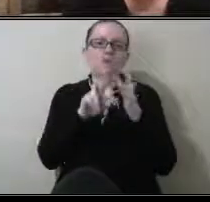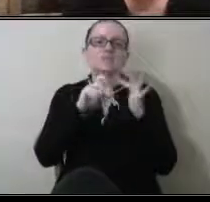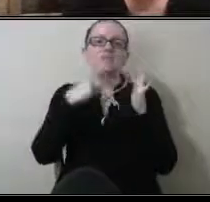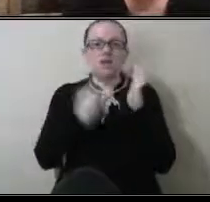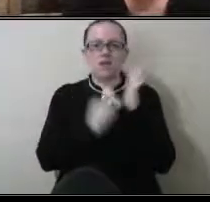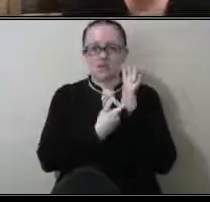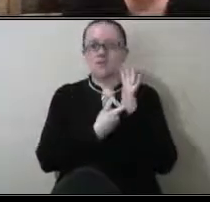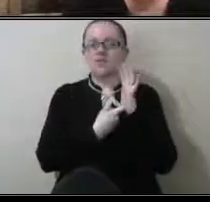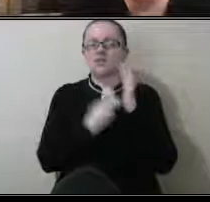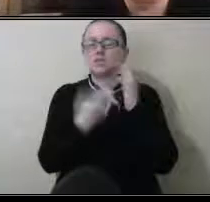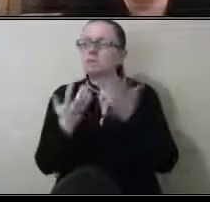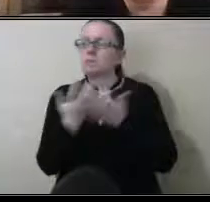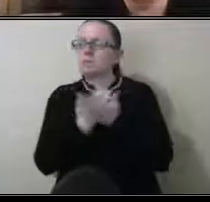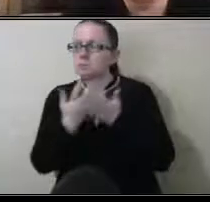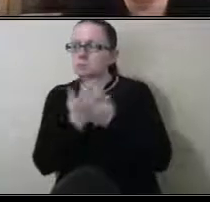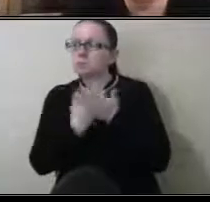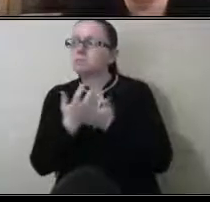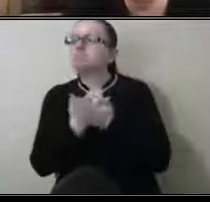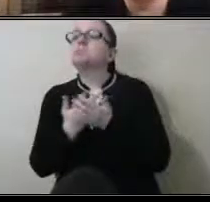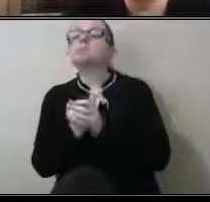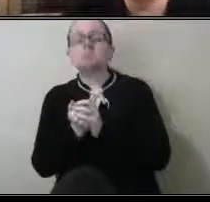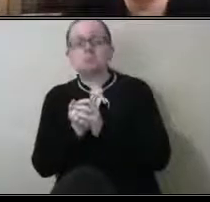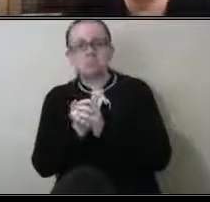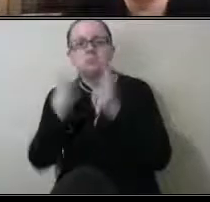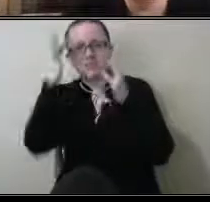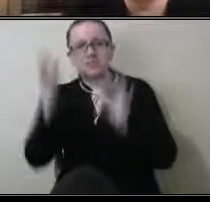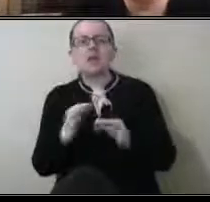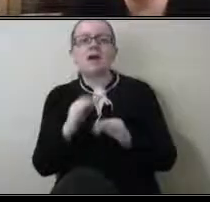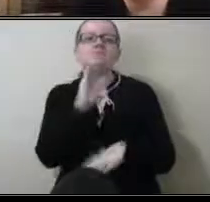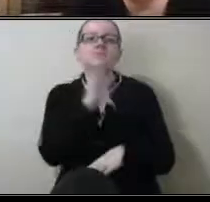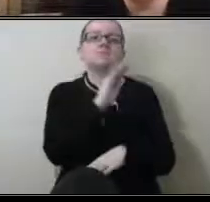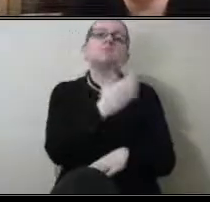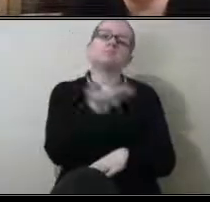conversations were had and and thomas took on that full-time role so he's still with us now and